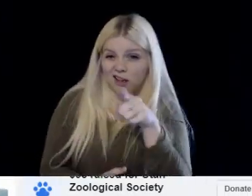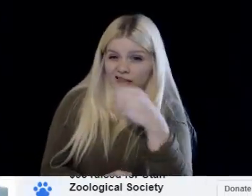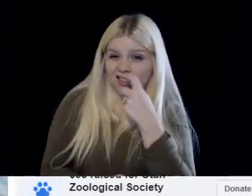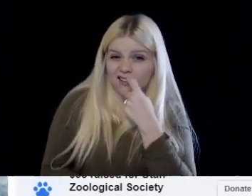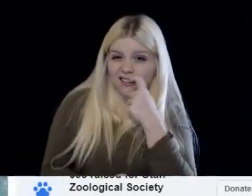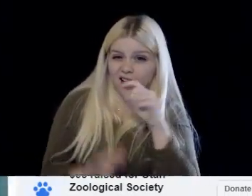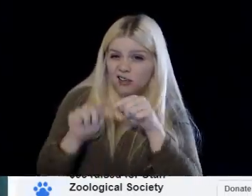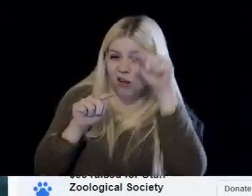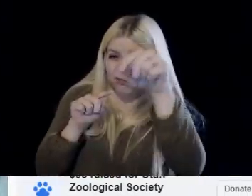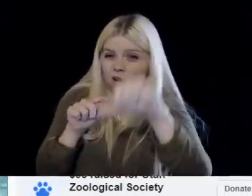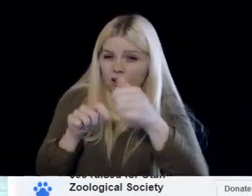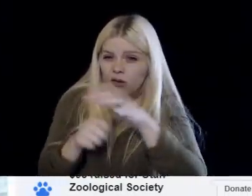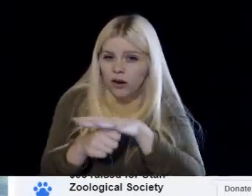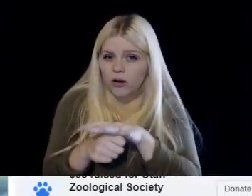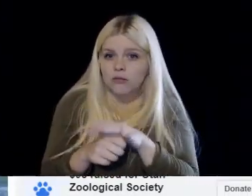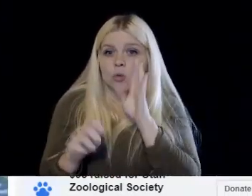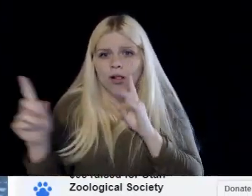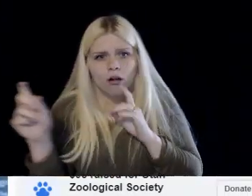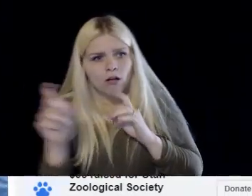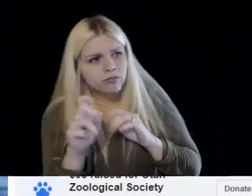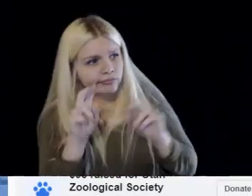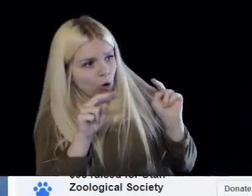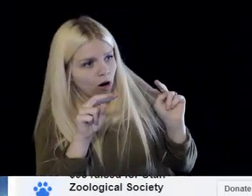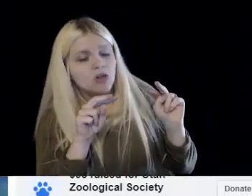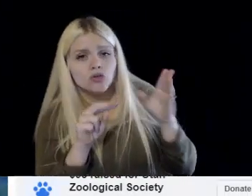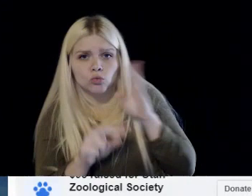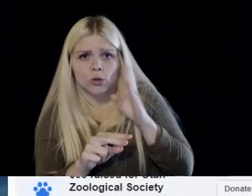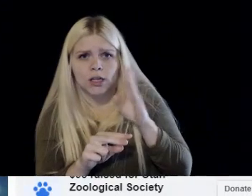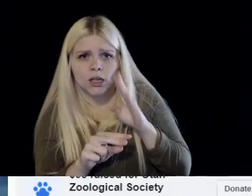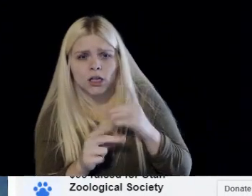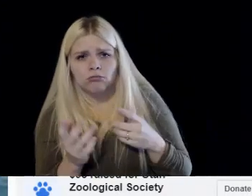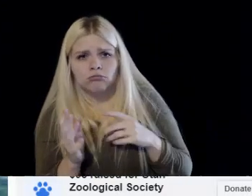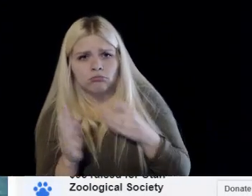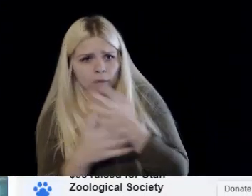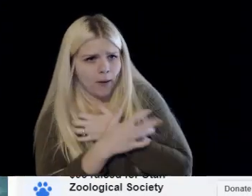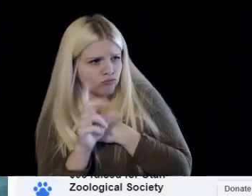and watch her seal and sea lion friends. There's also a window at the bottom, so